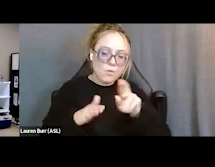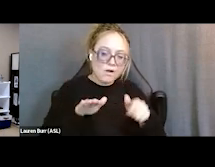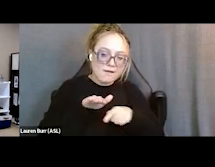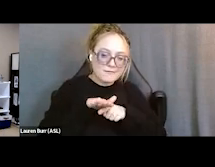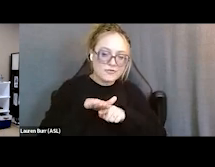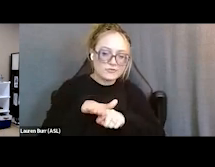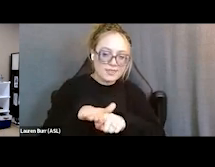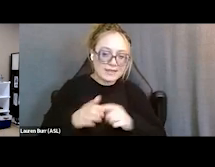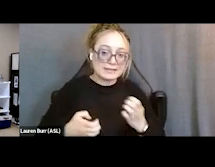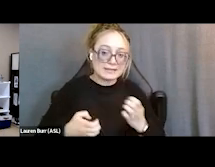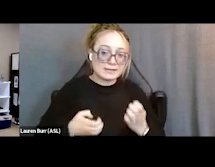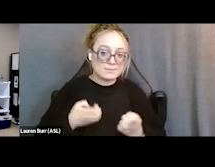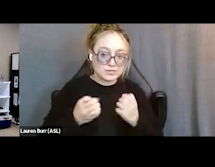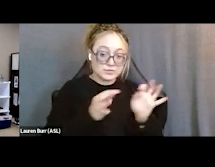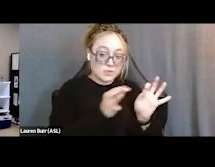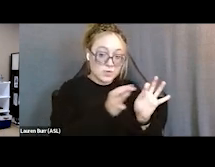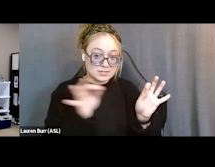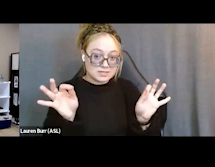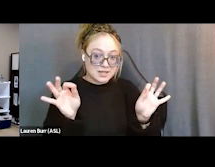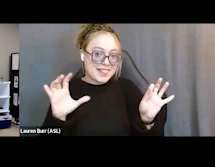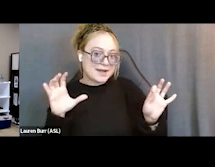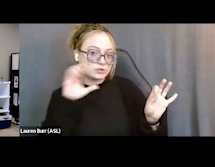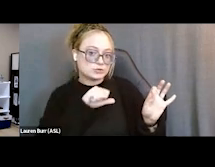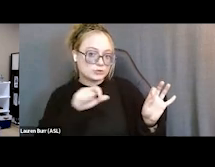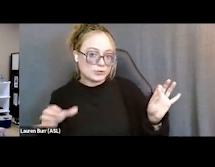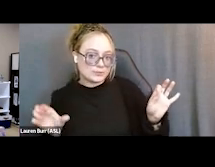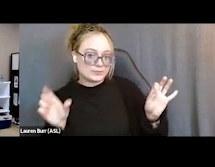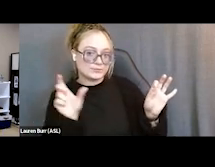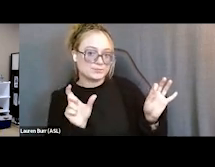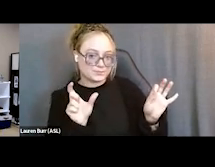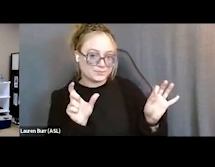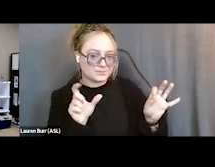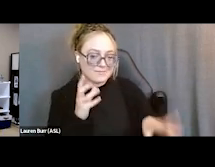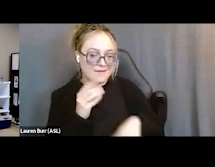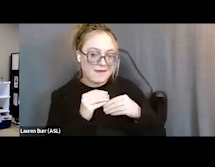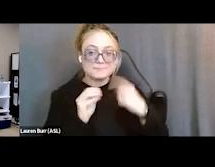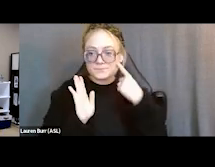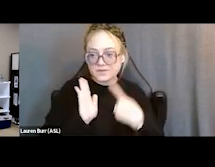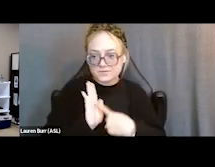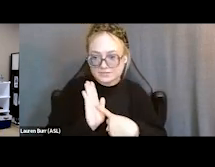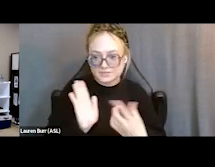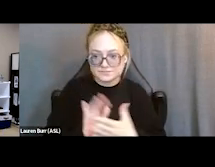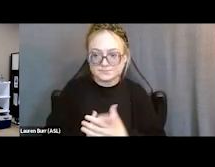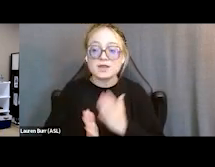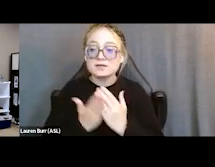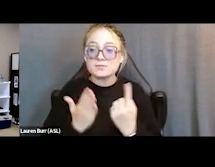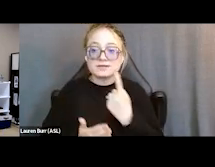so you're adding something that you're assuming to the restatement. So for example, someone says, "Everything is wrong."